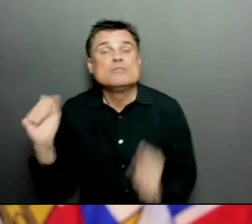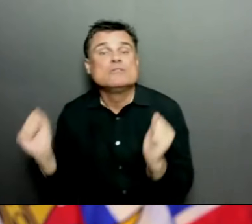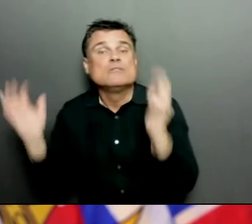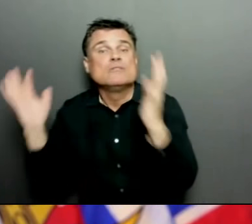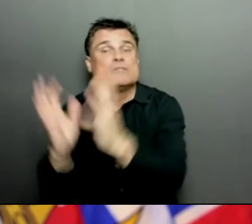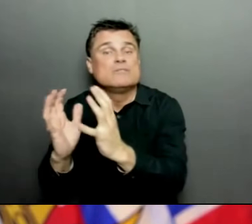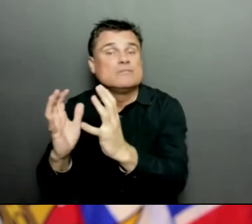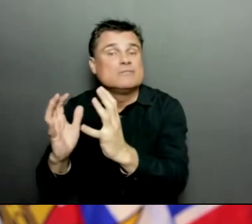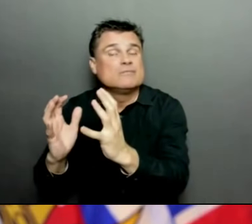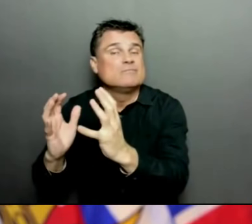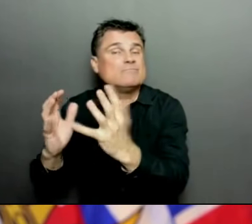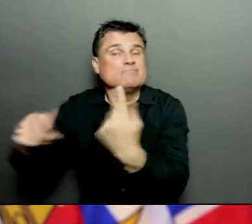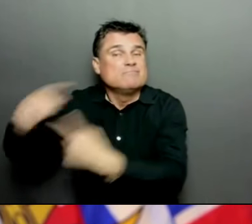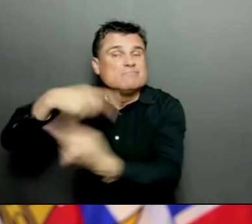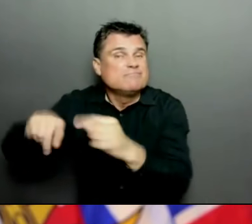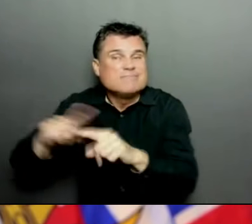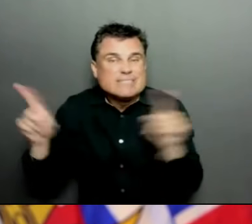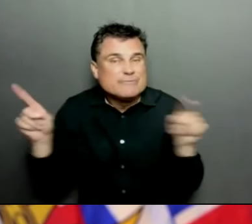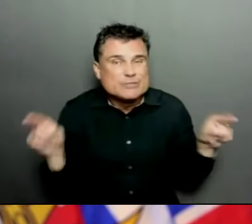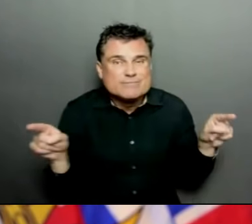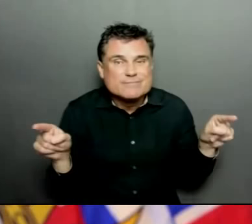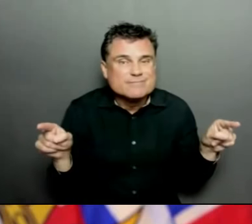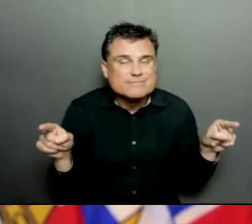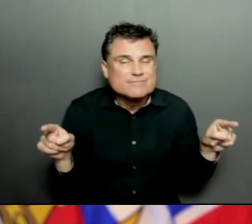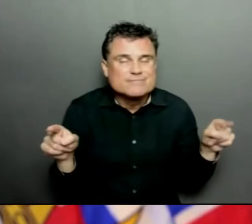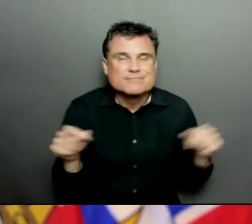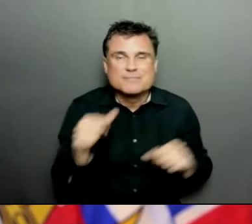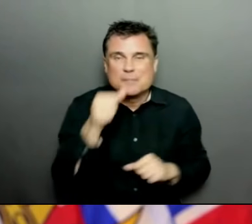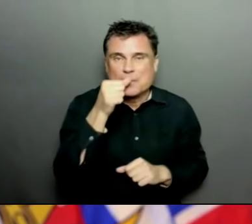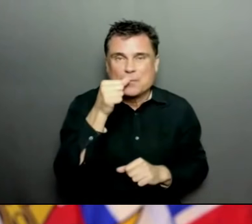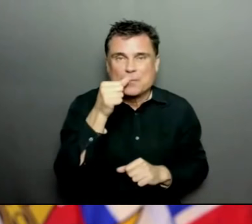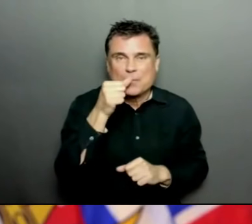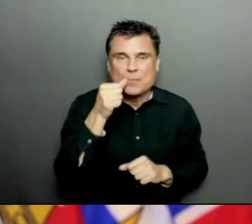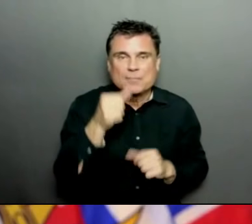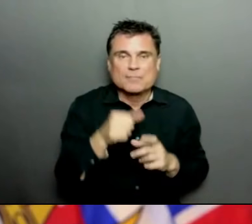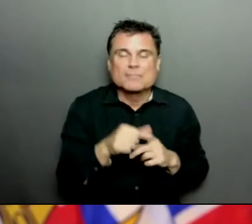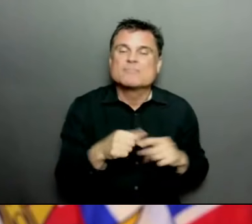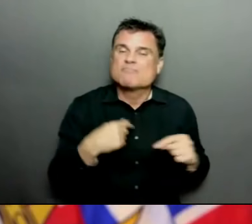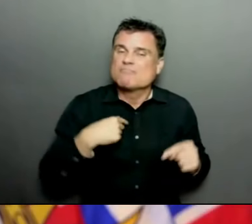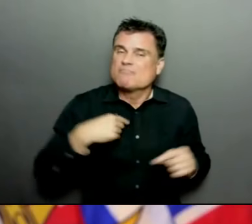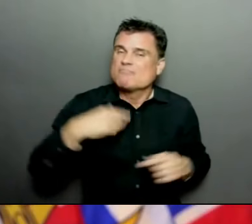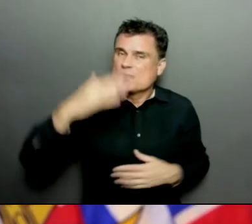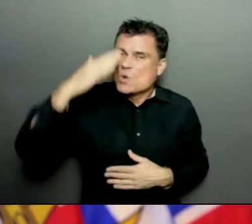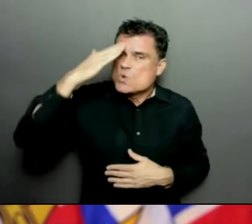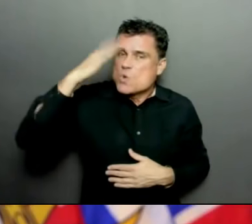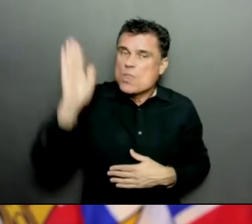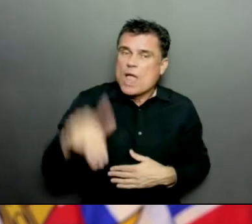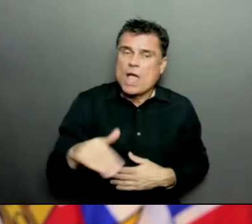requirements to try and protect people, when we know that people need that religious services, the faith